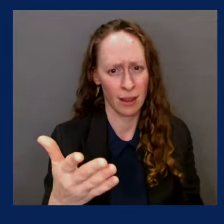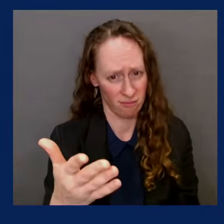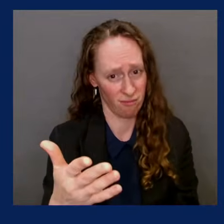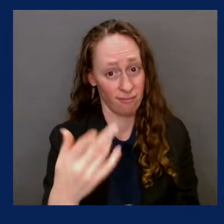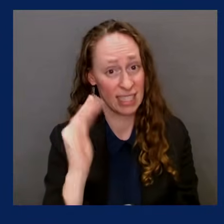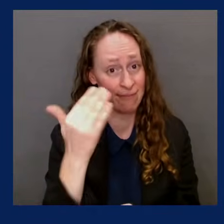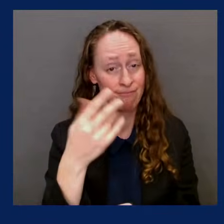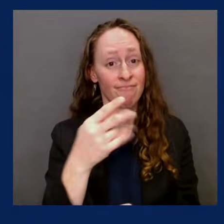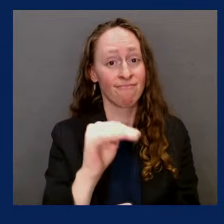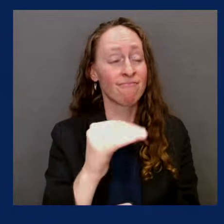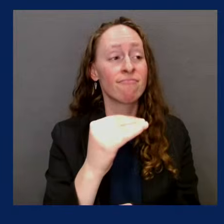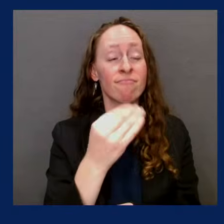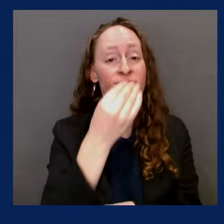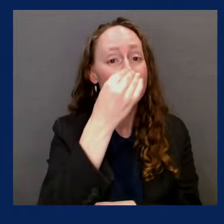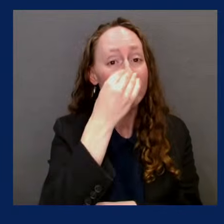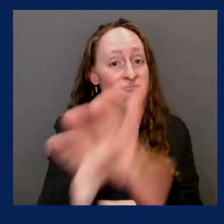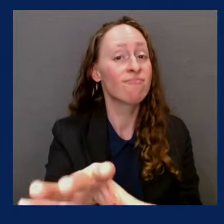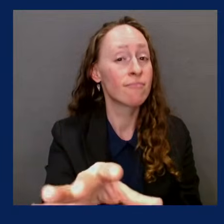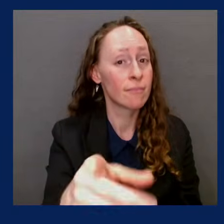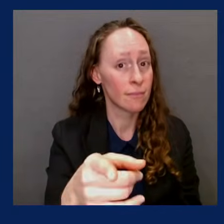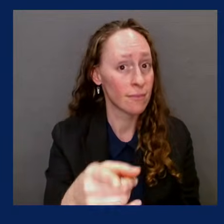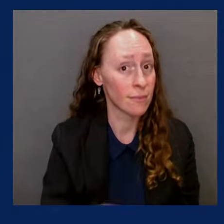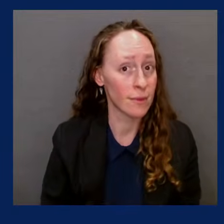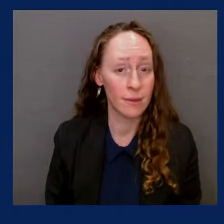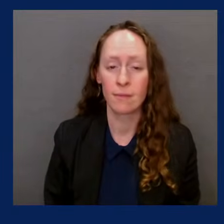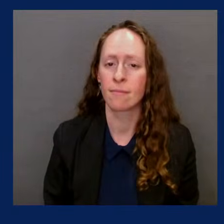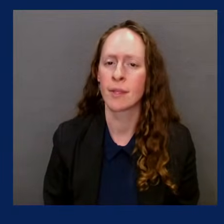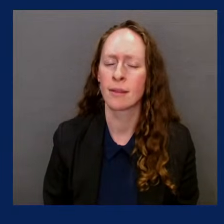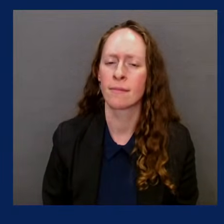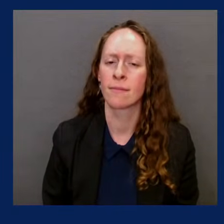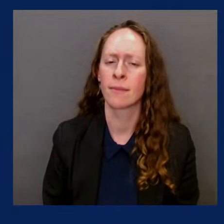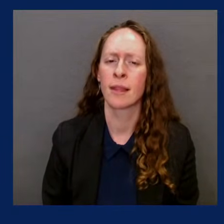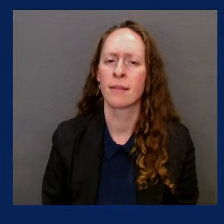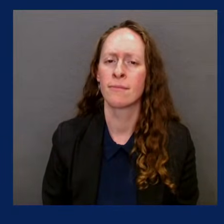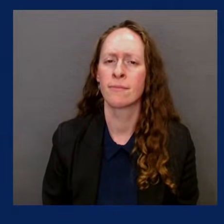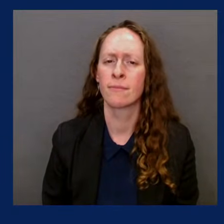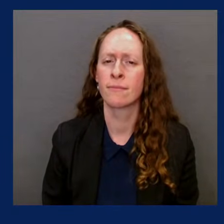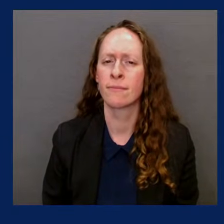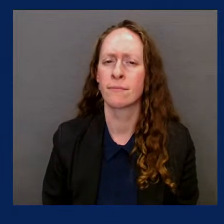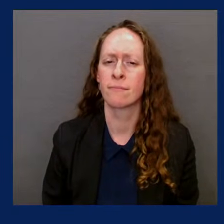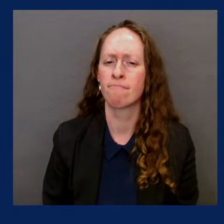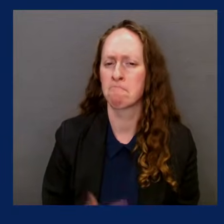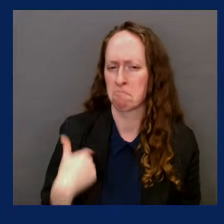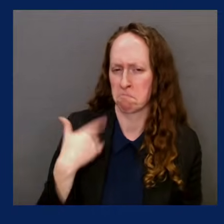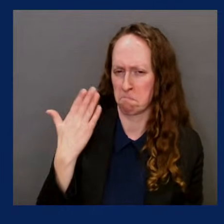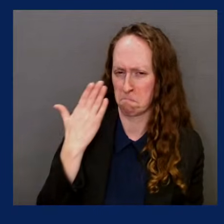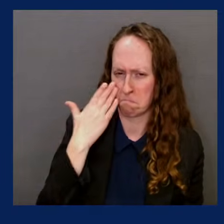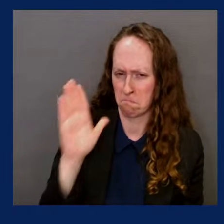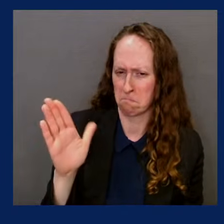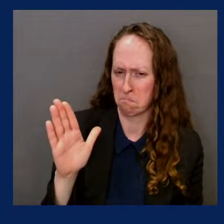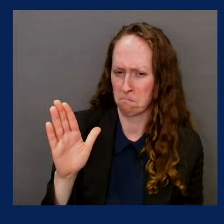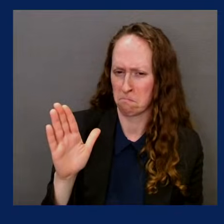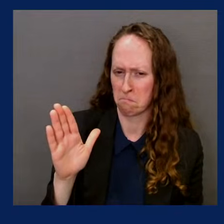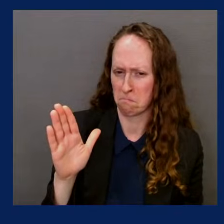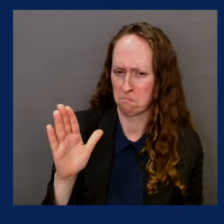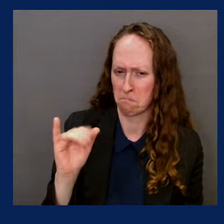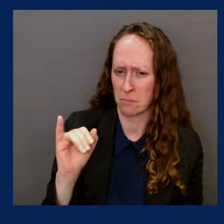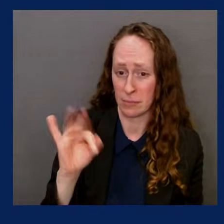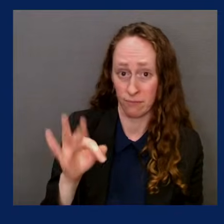that the Palestinians are telling the truth about how many people are killed. I'm sure innocents have been killed, and it's the price of waging a war.